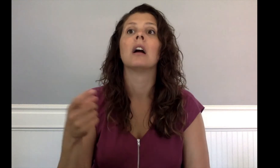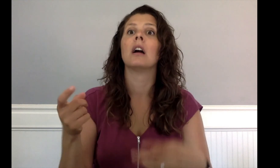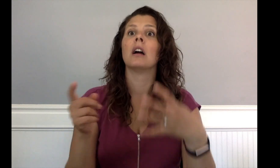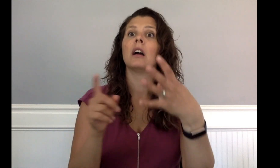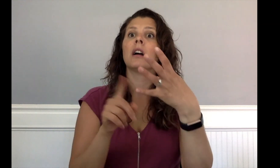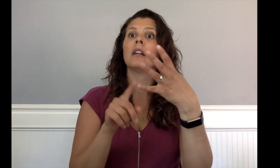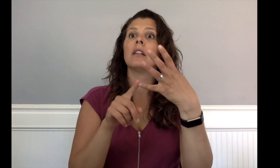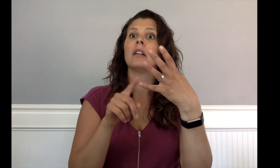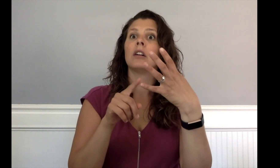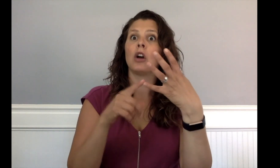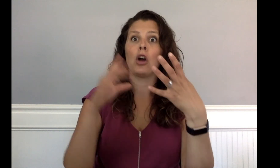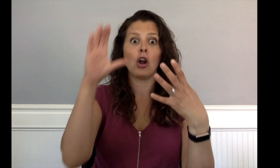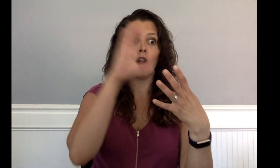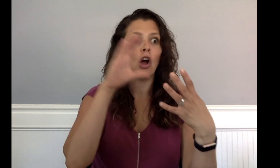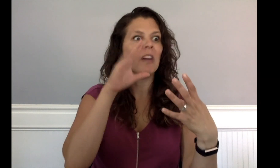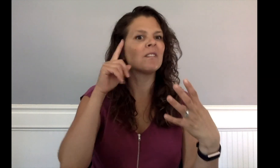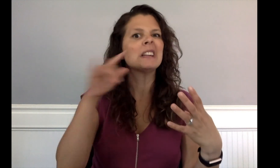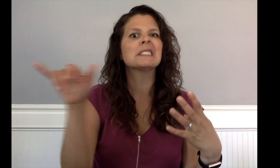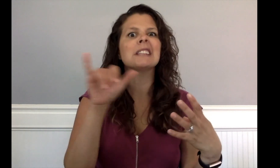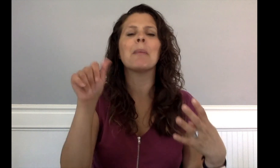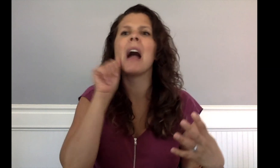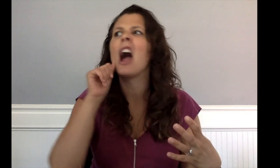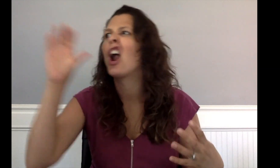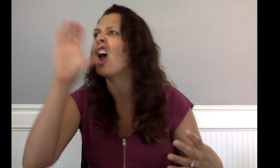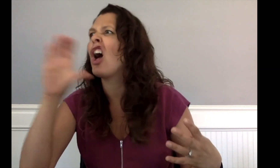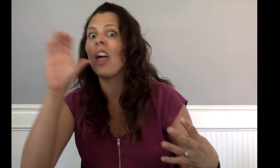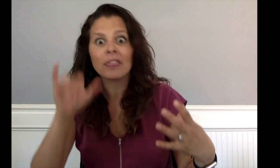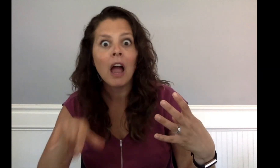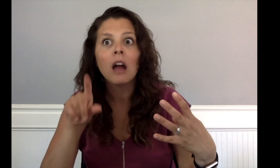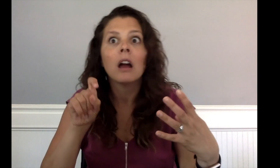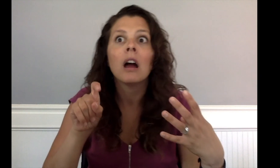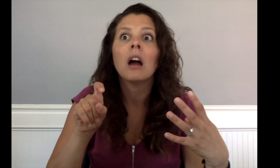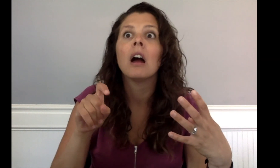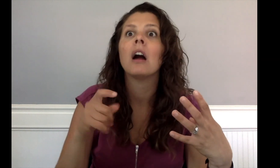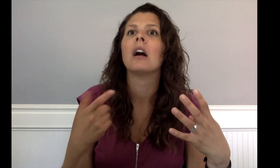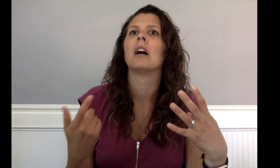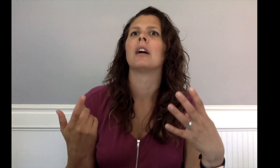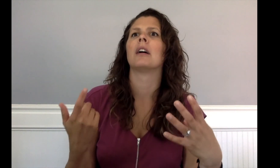To look for the same thing Aggie was looking for?